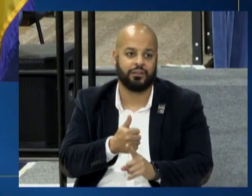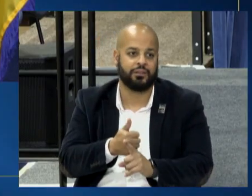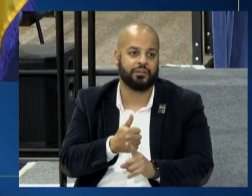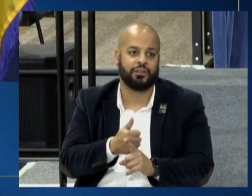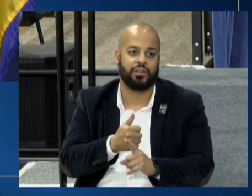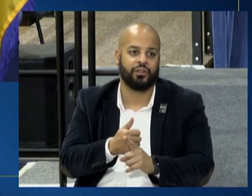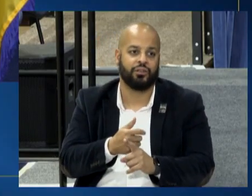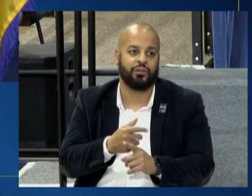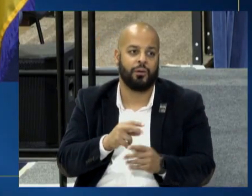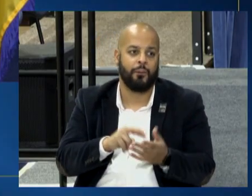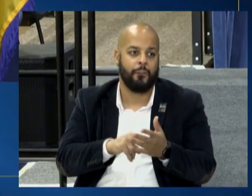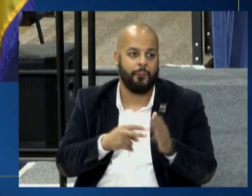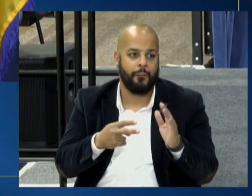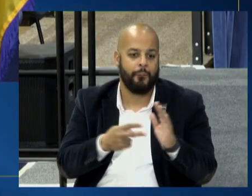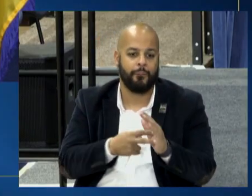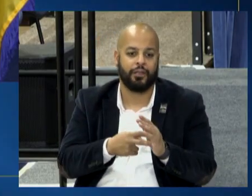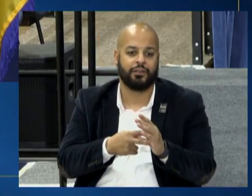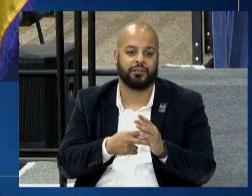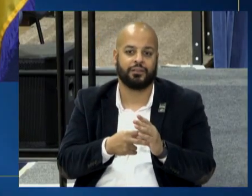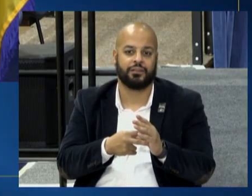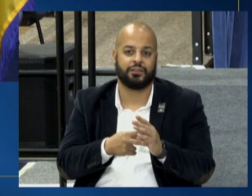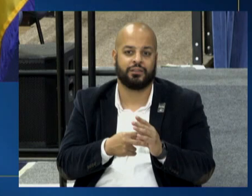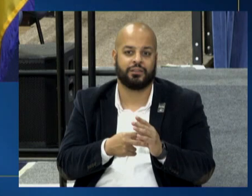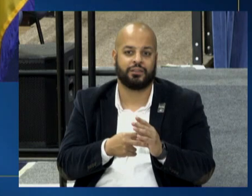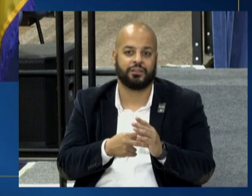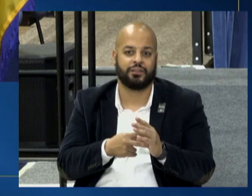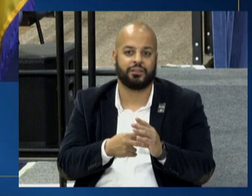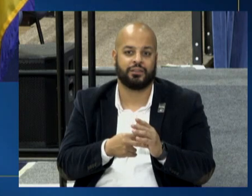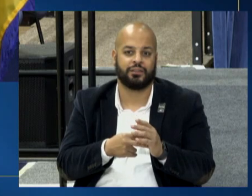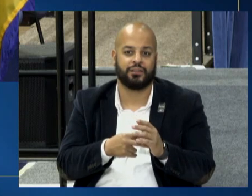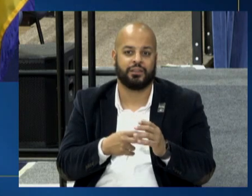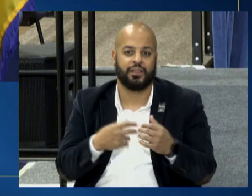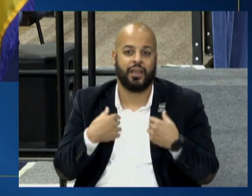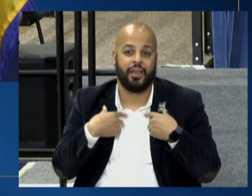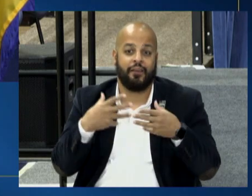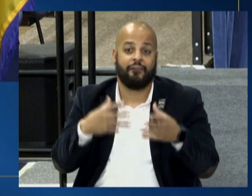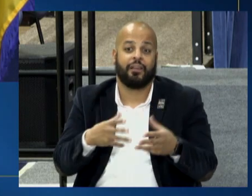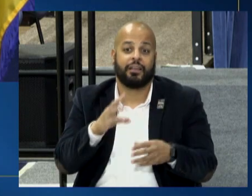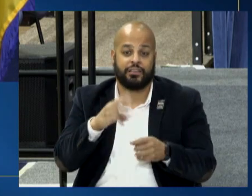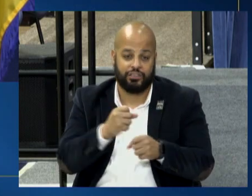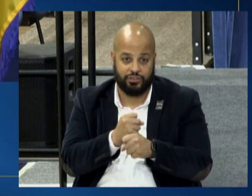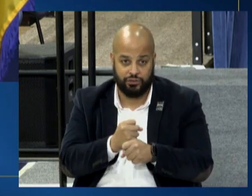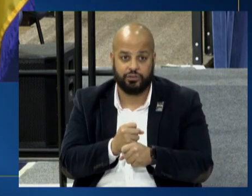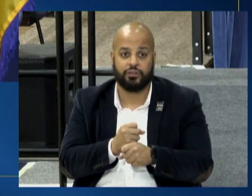And with six years left in the Enhancing Oncology Model, I'm really excited to see where we can go.